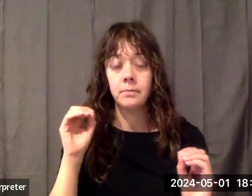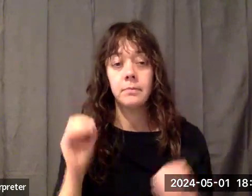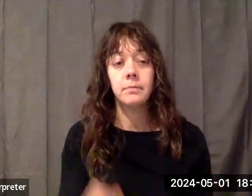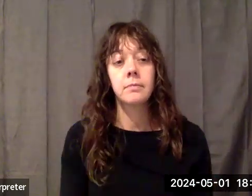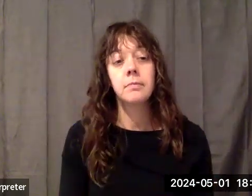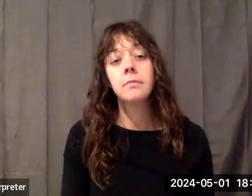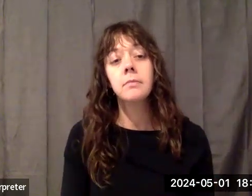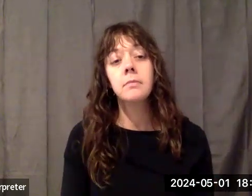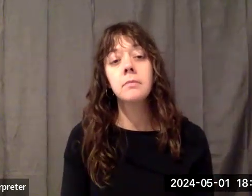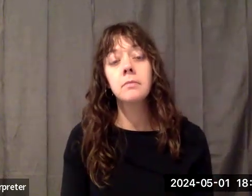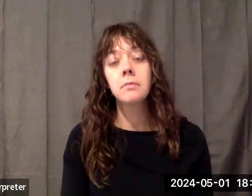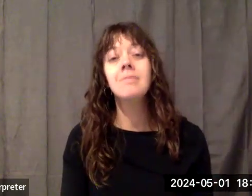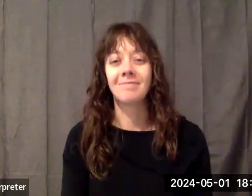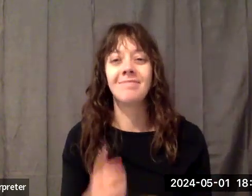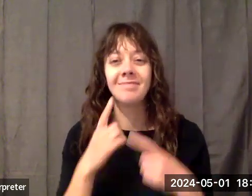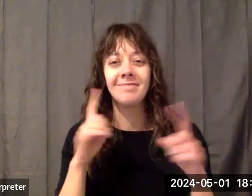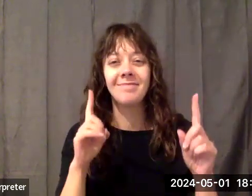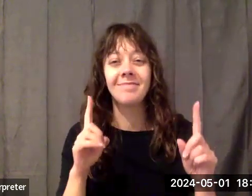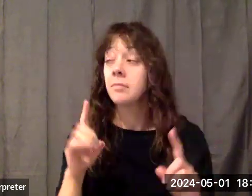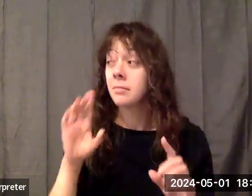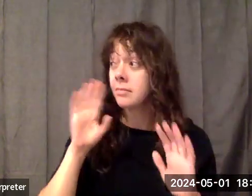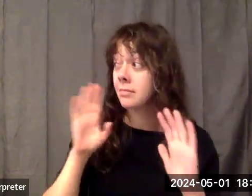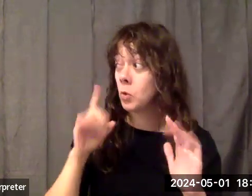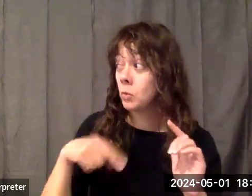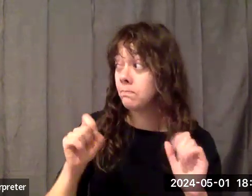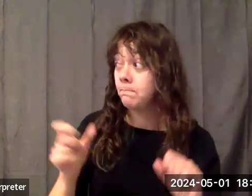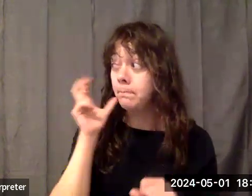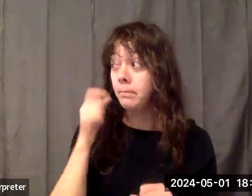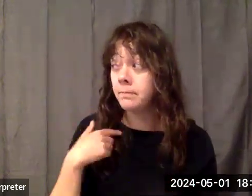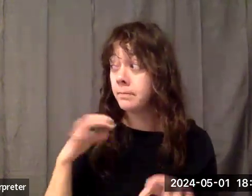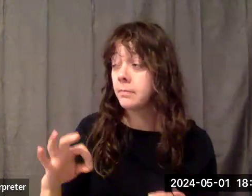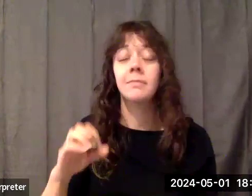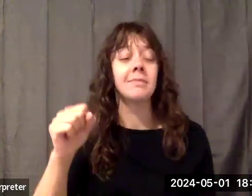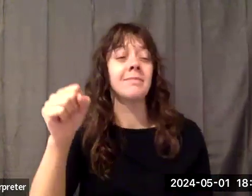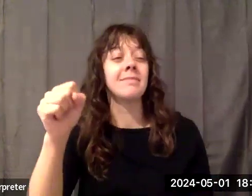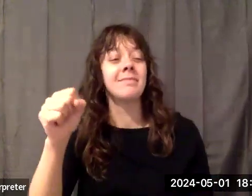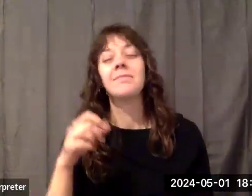Hi, can you hear me? - Yes, yes, we can hear you. Wonderful. Thank you.